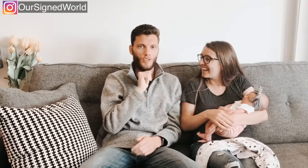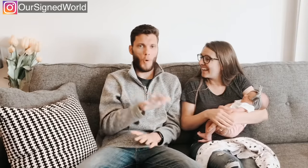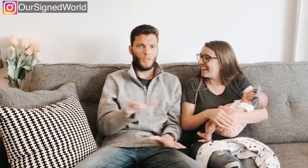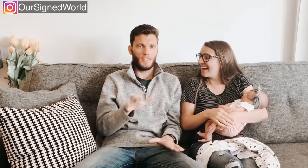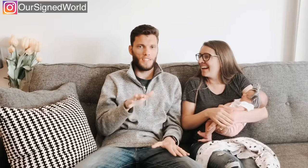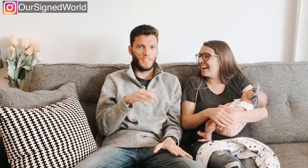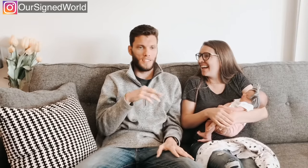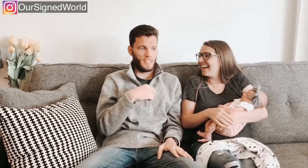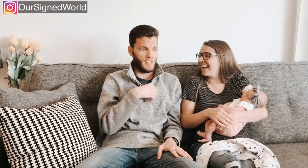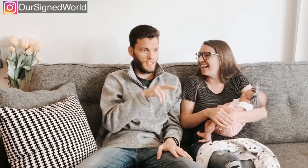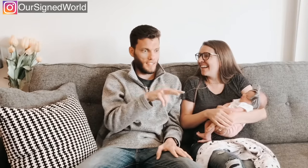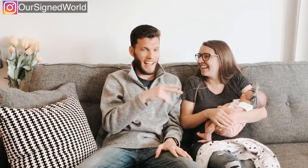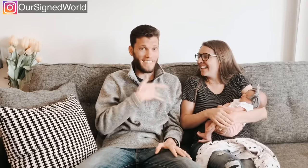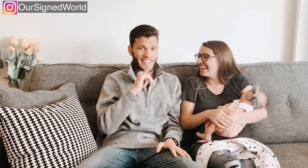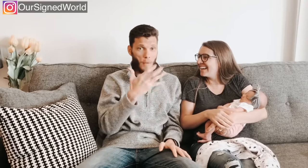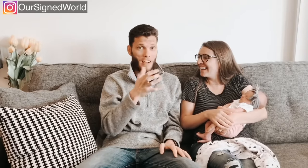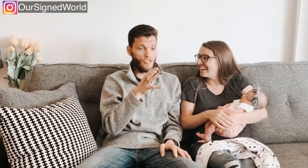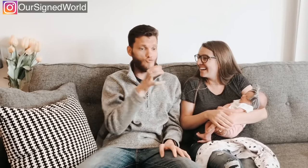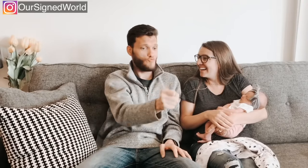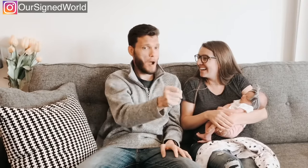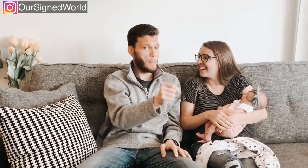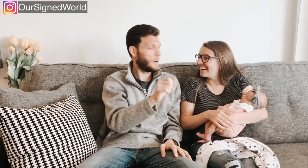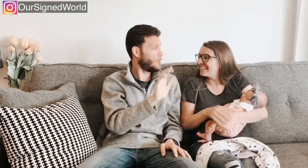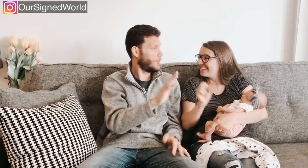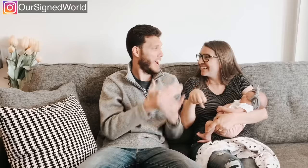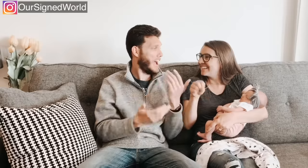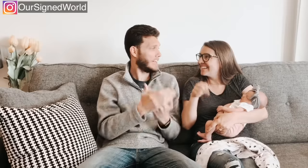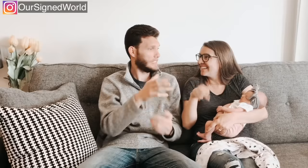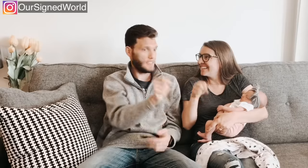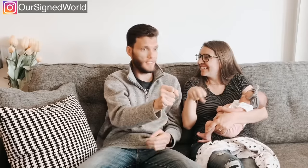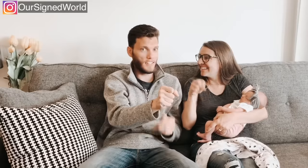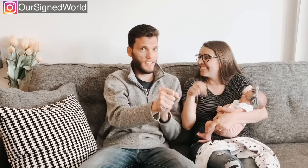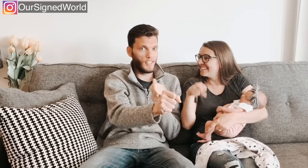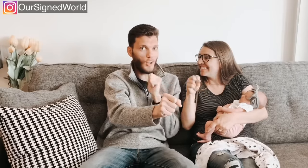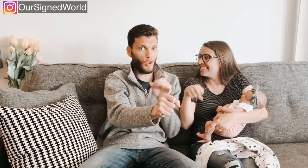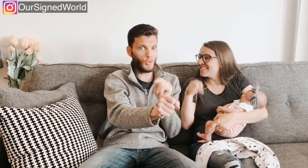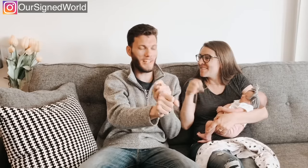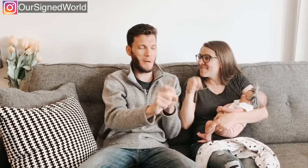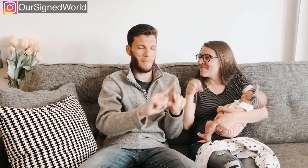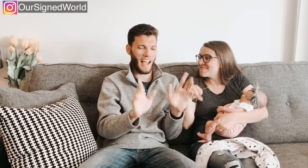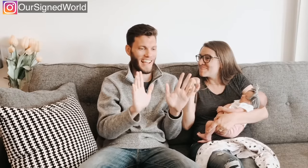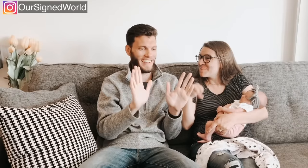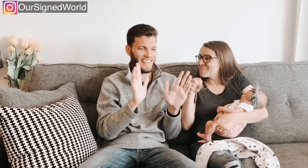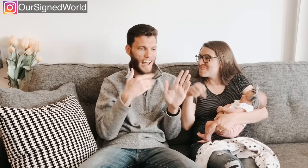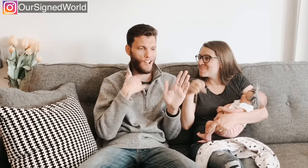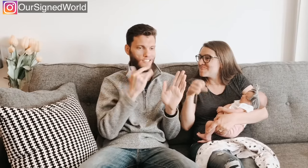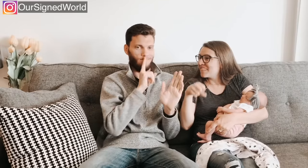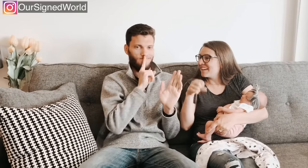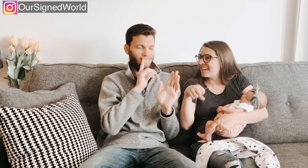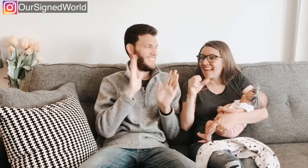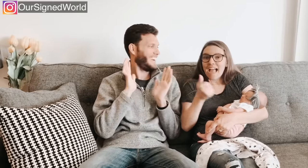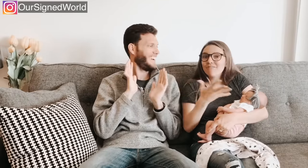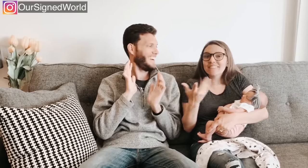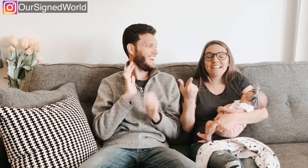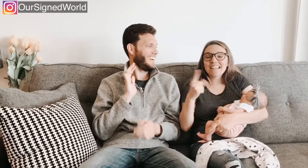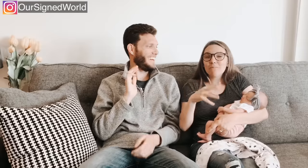Z: I was staring! I wanted to grab her hand and tell her don't do that! But I couldn't.